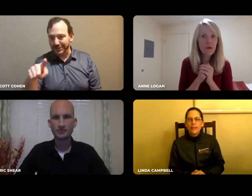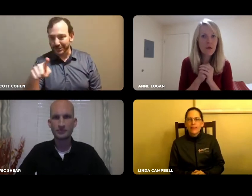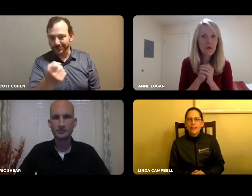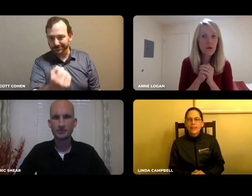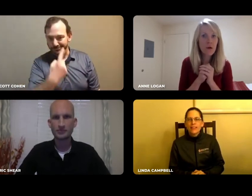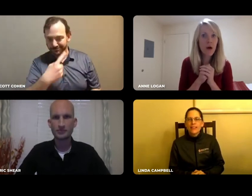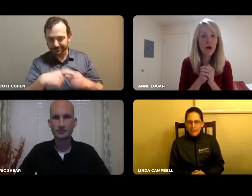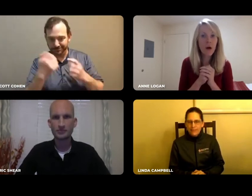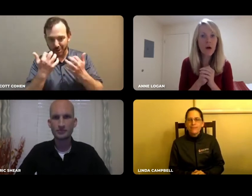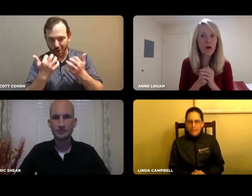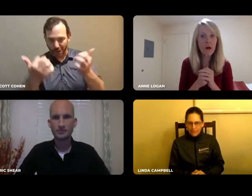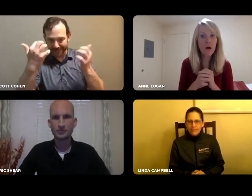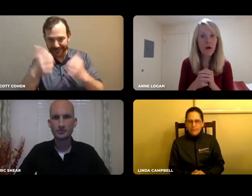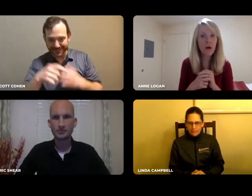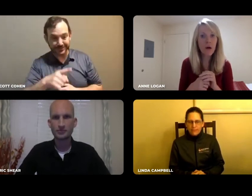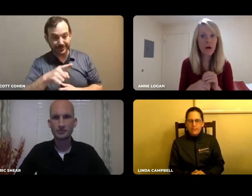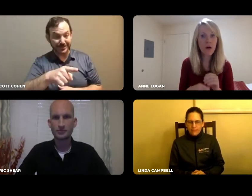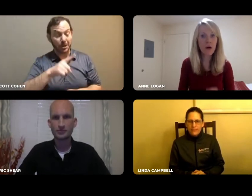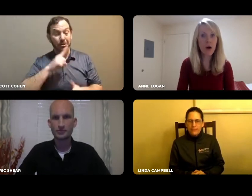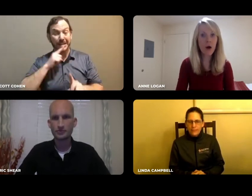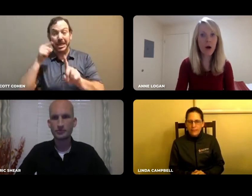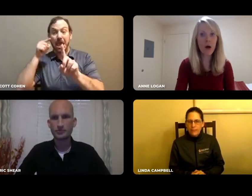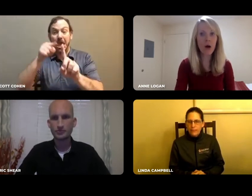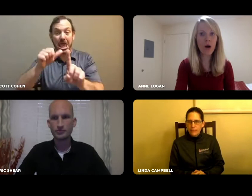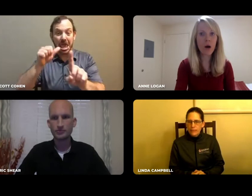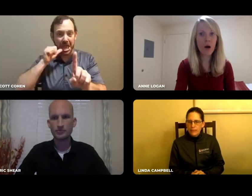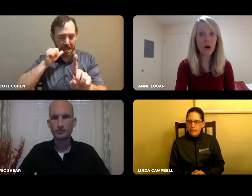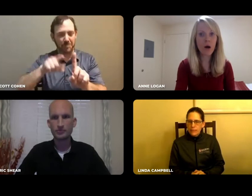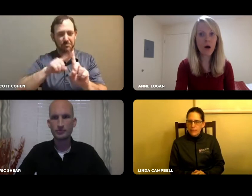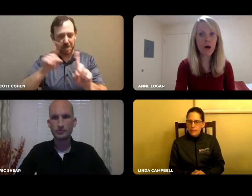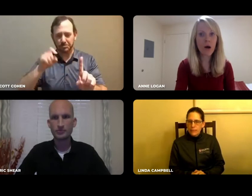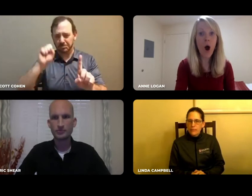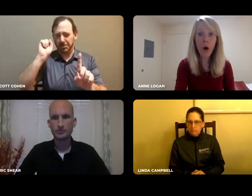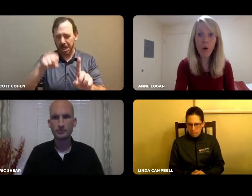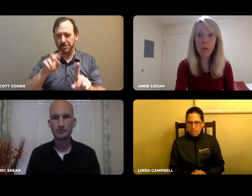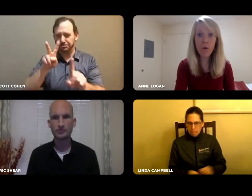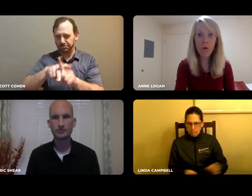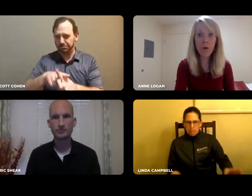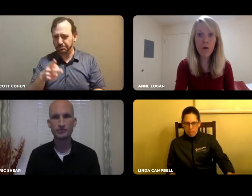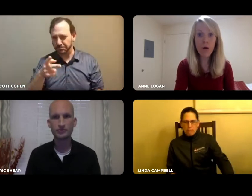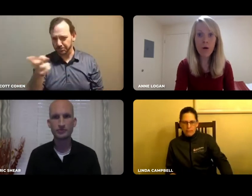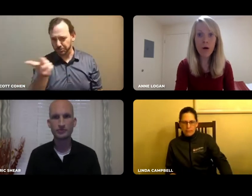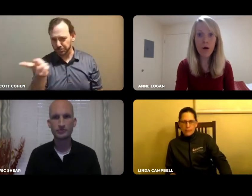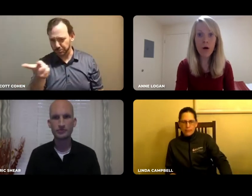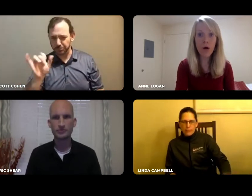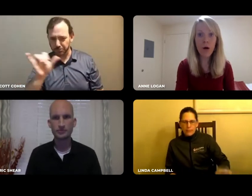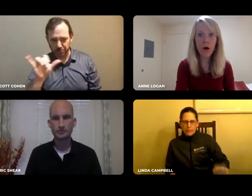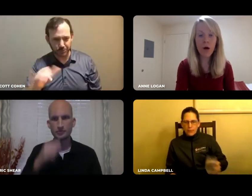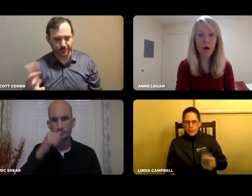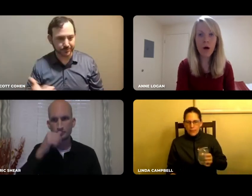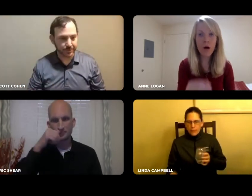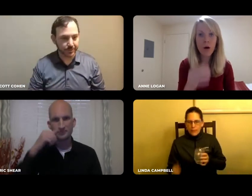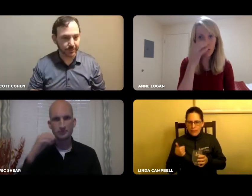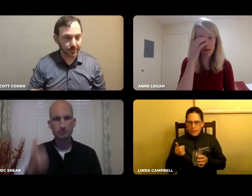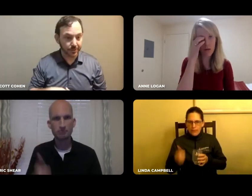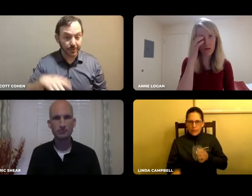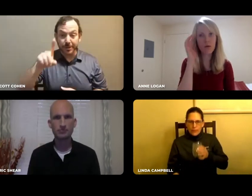Question for Anne that came for the audience. I'm sure it applies to Linda and Eric as well.